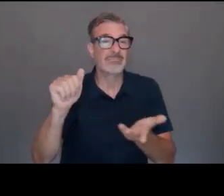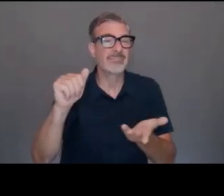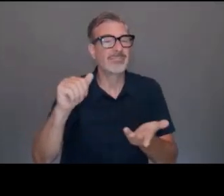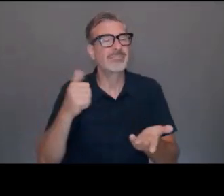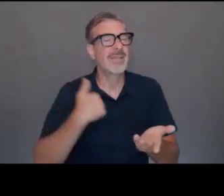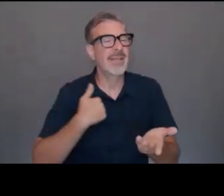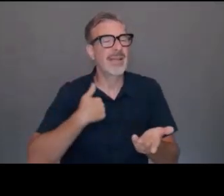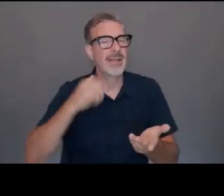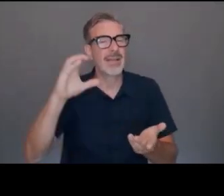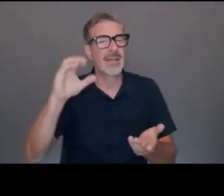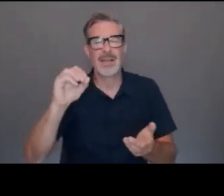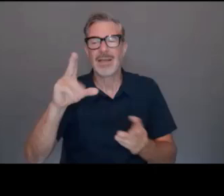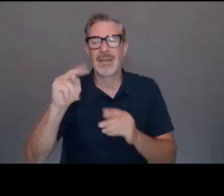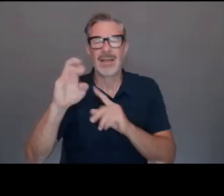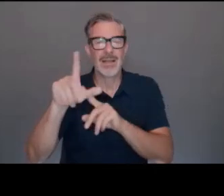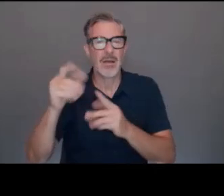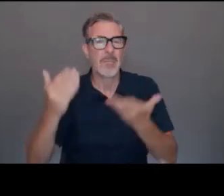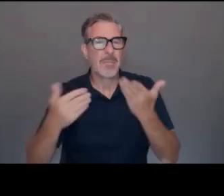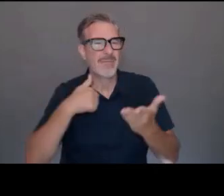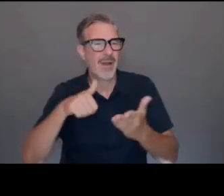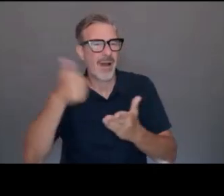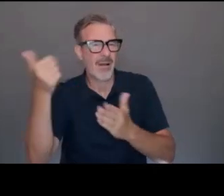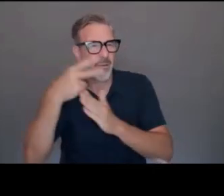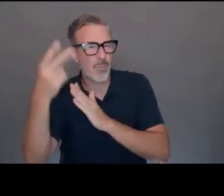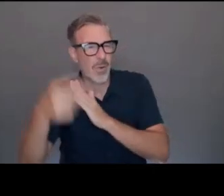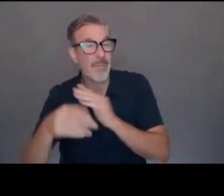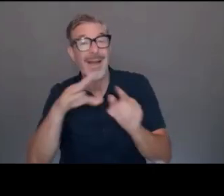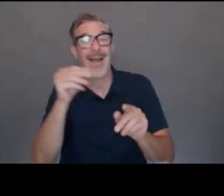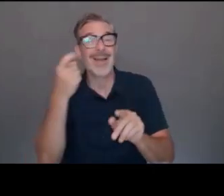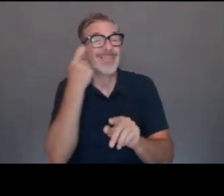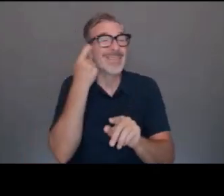list of ineligible activities, which can be found on our website.